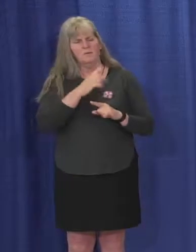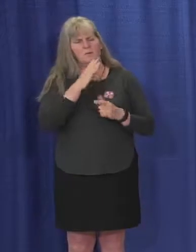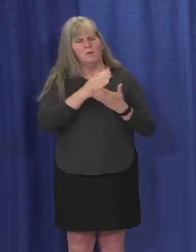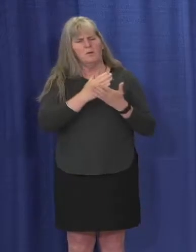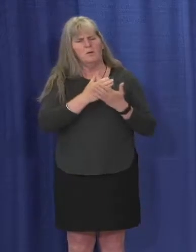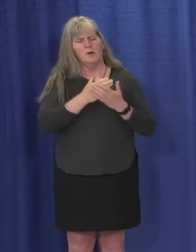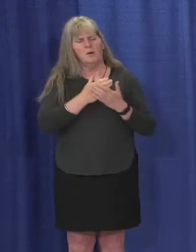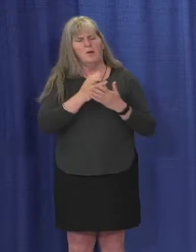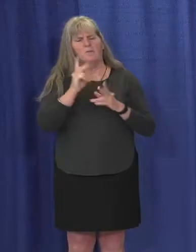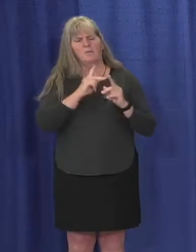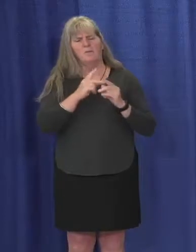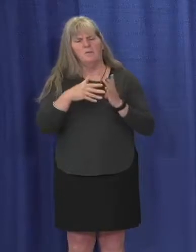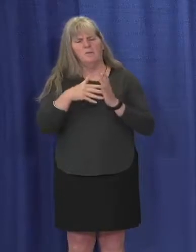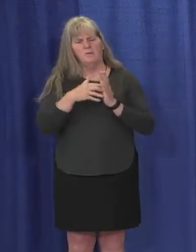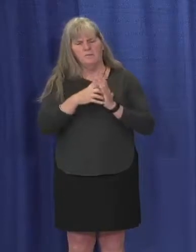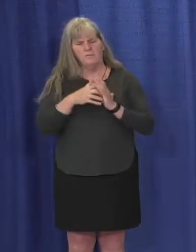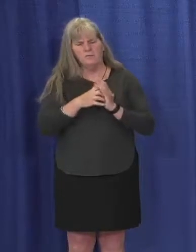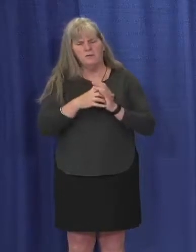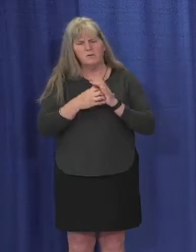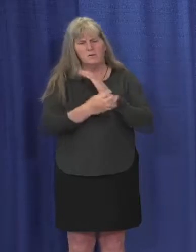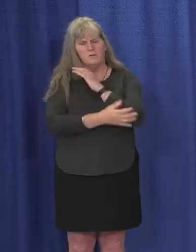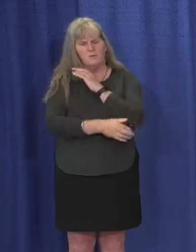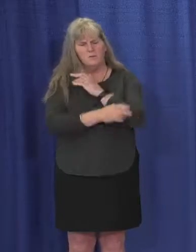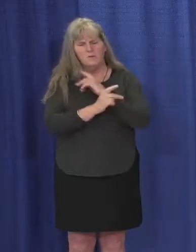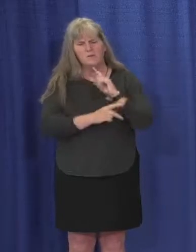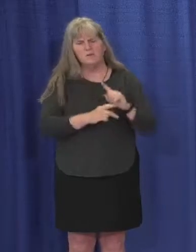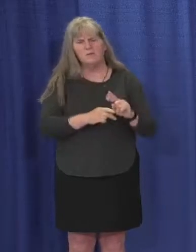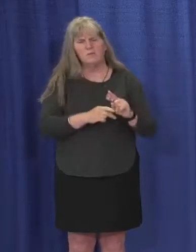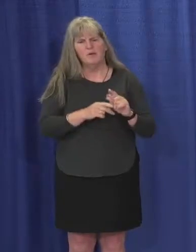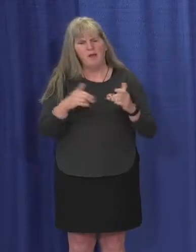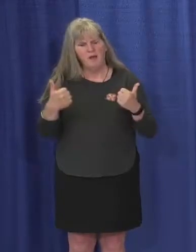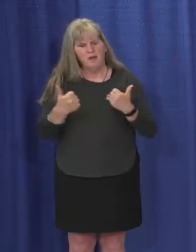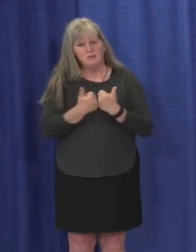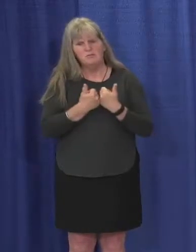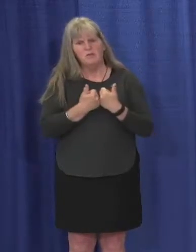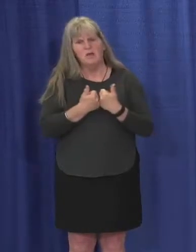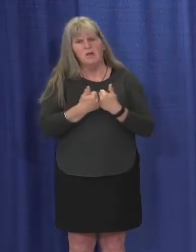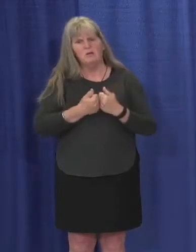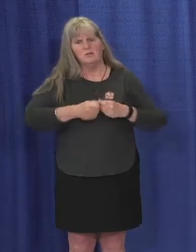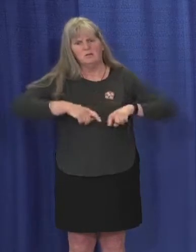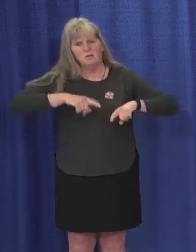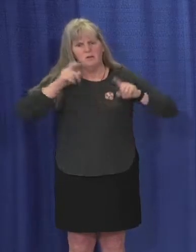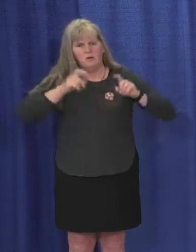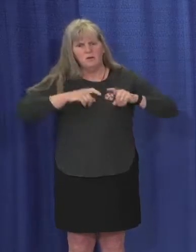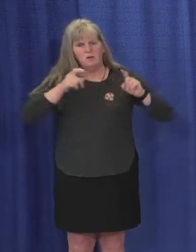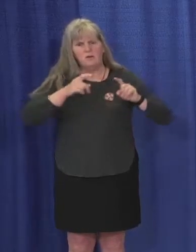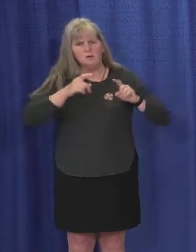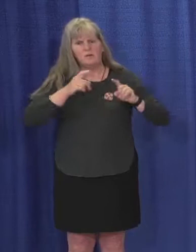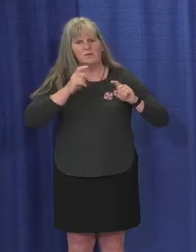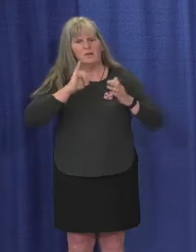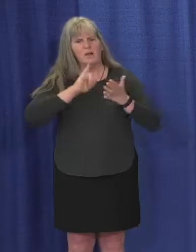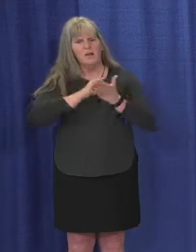vulnerable population presents for testing and treating them at